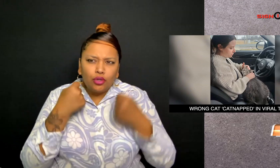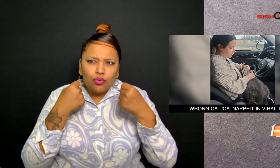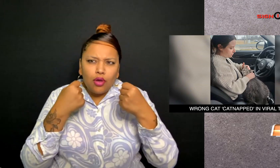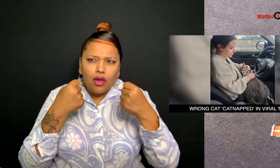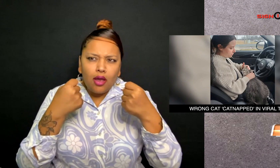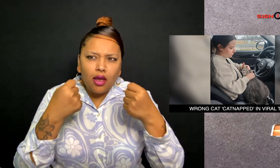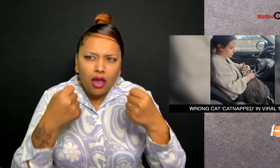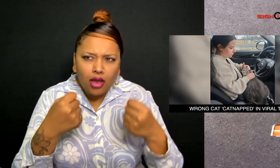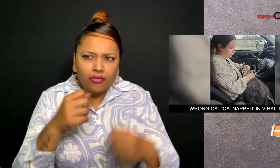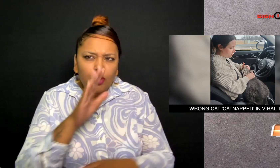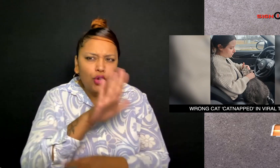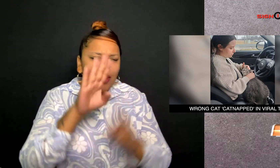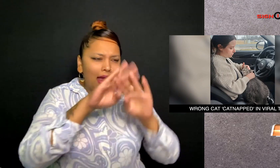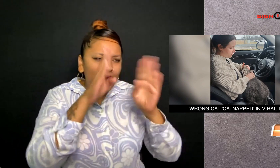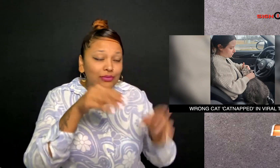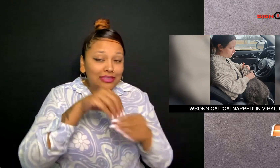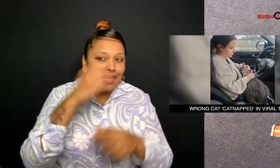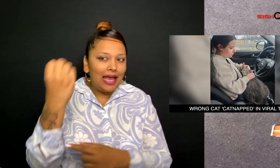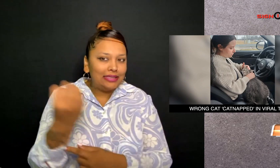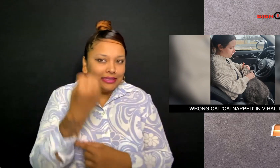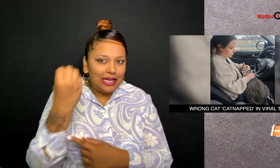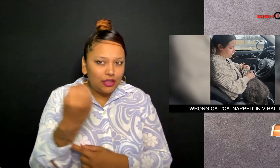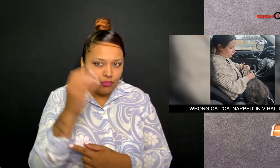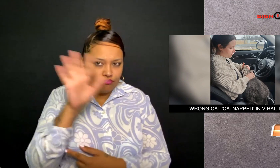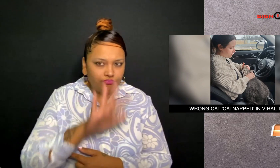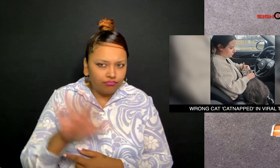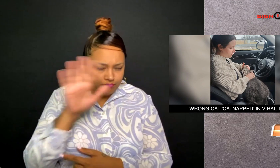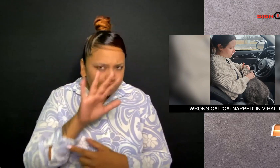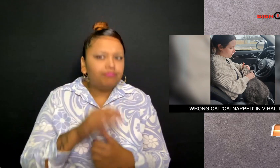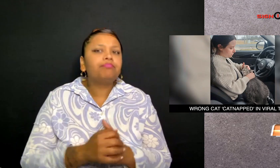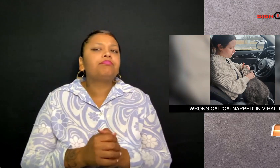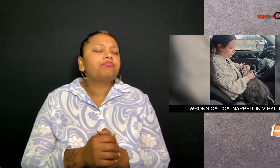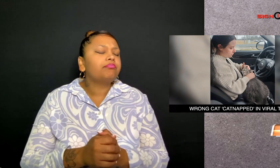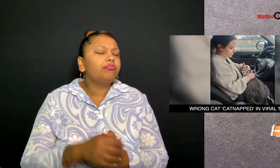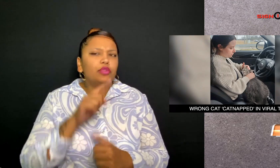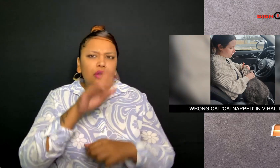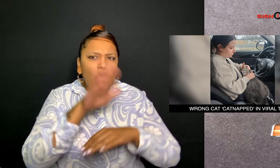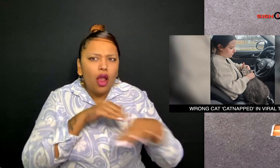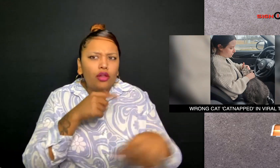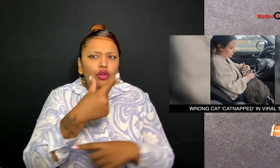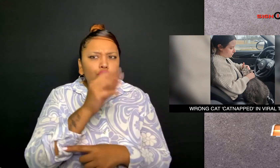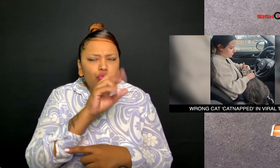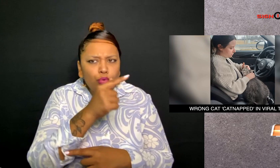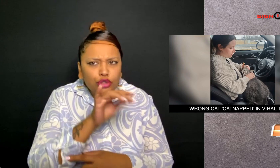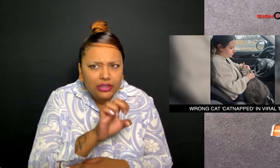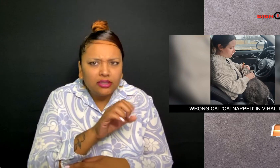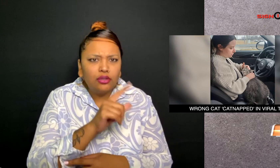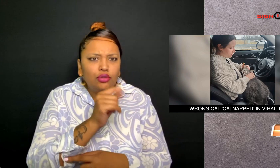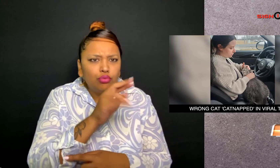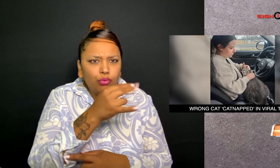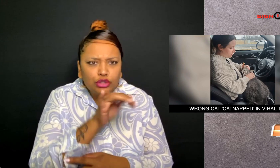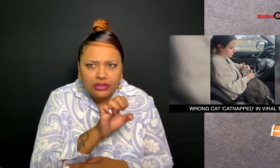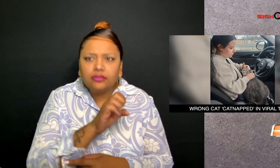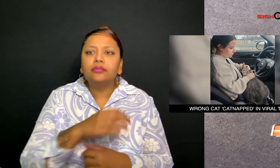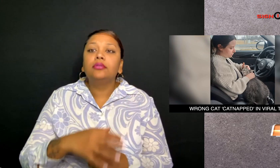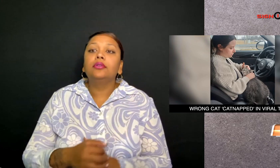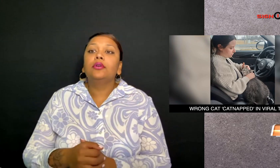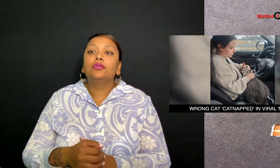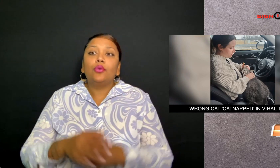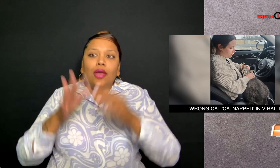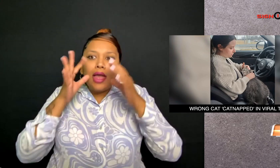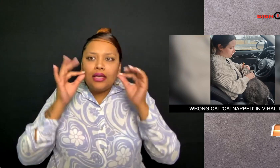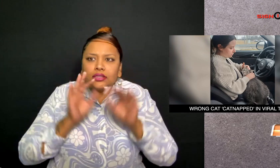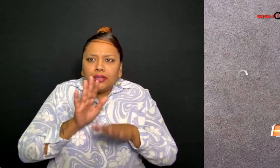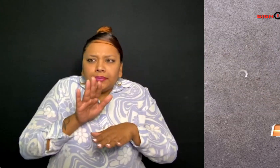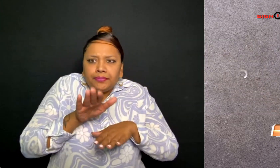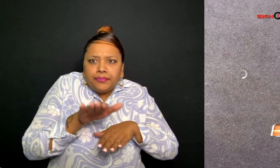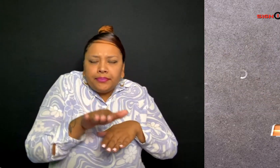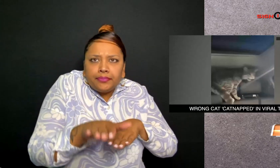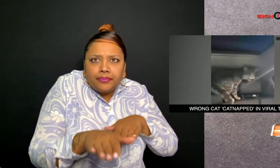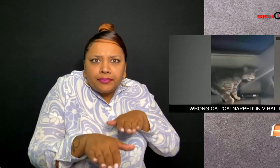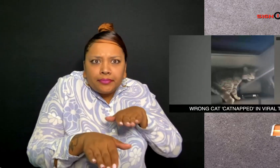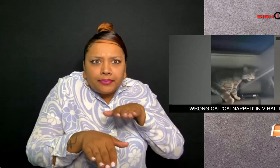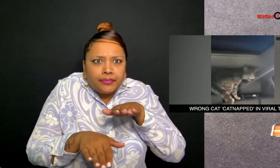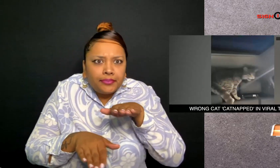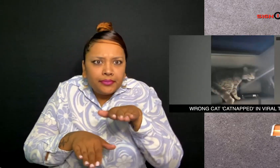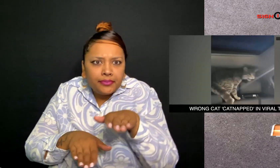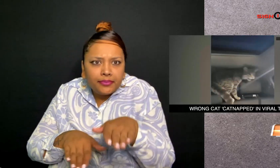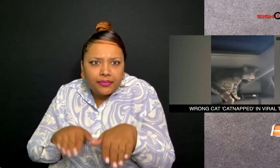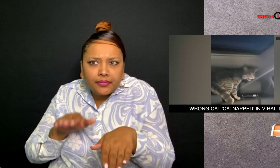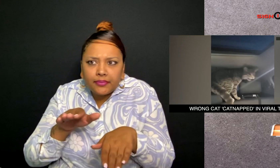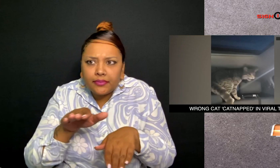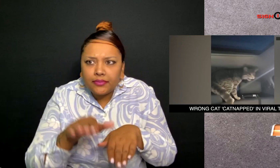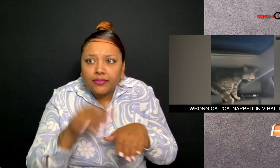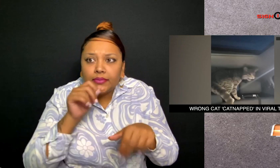to her house in Ontario she called out George and the cat came right up to her and hopped